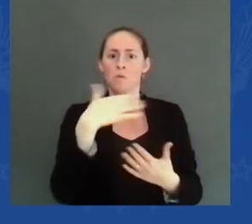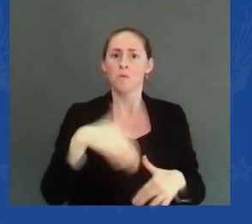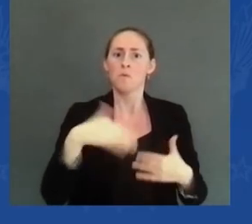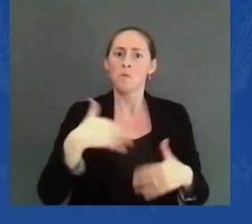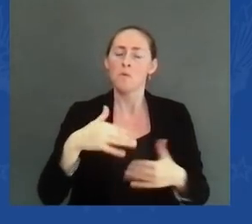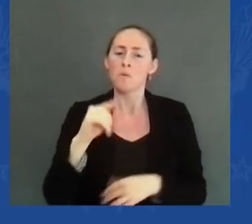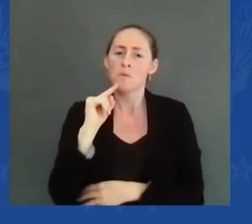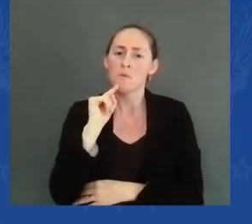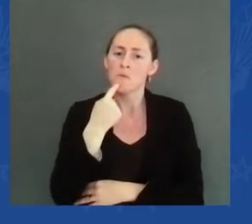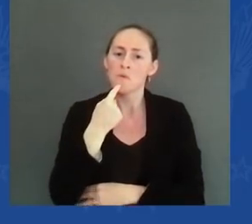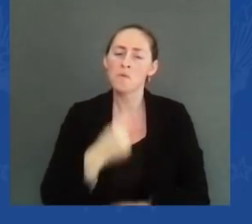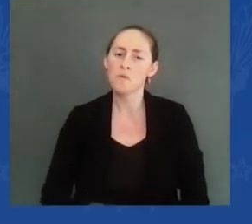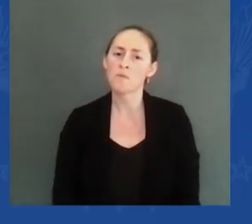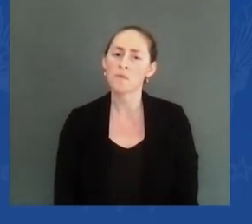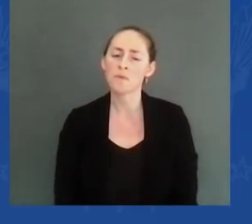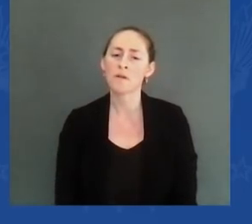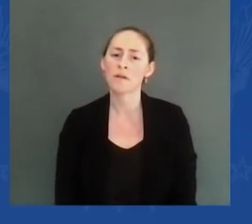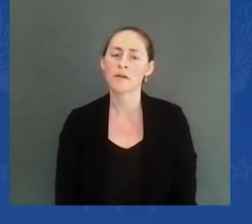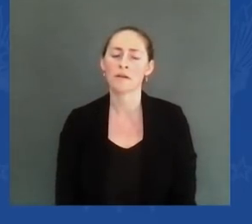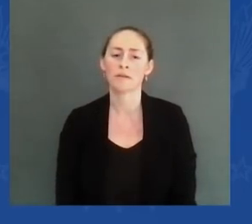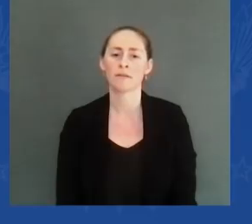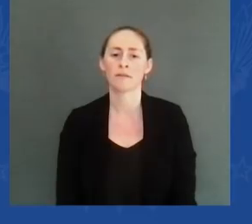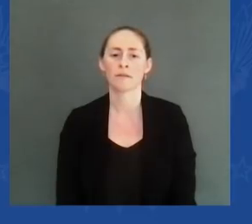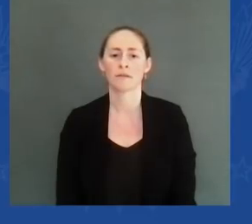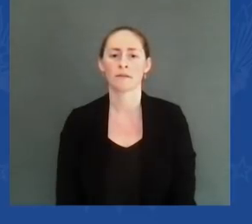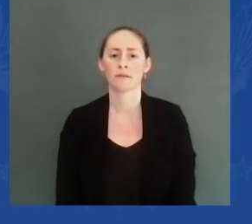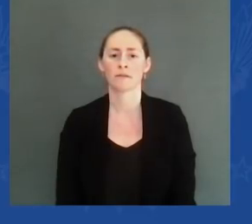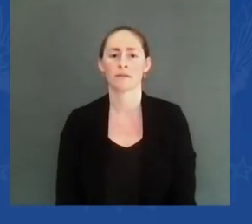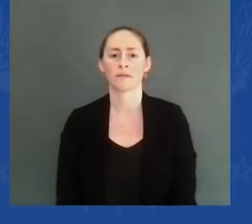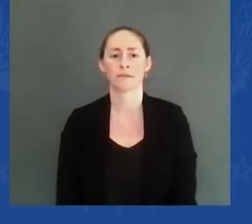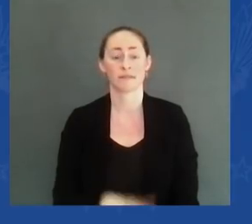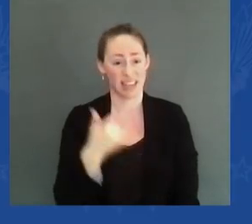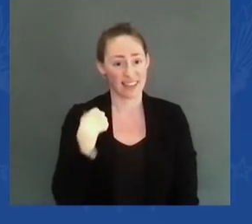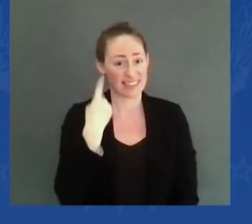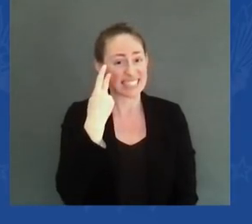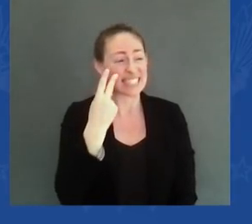in the neighborhood here in Queens. And earlier today, we were in the Raritan Valley